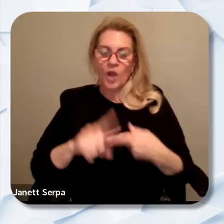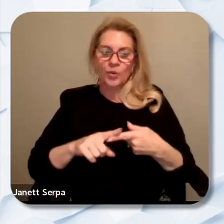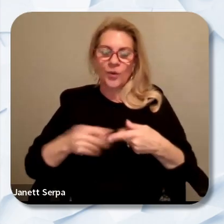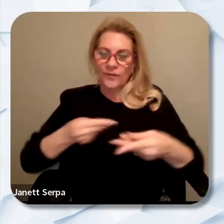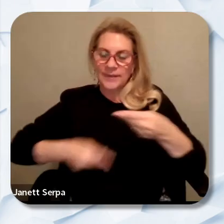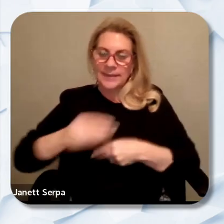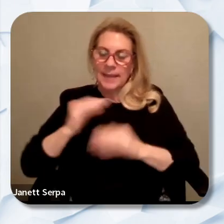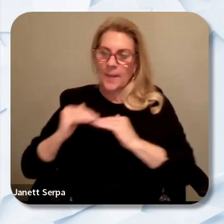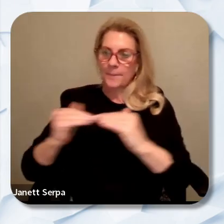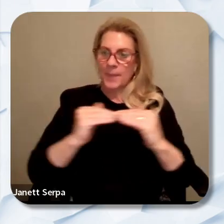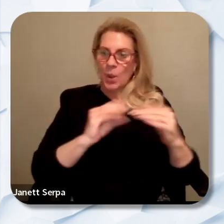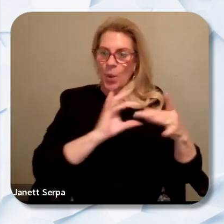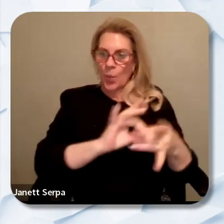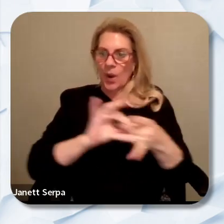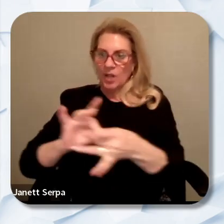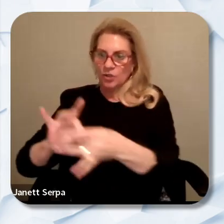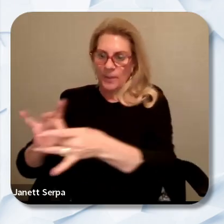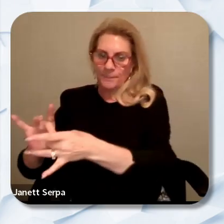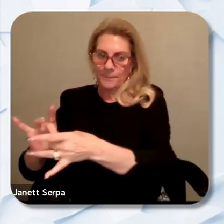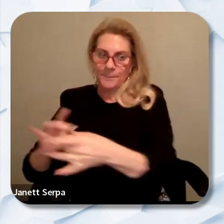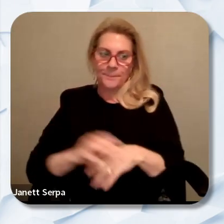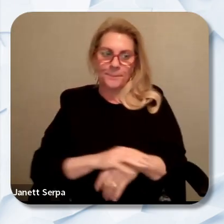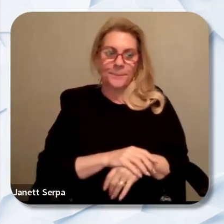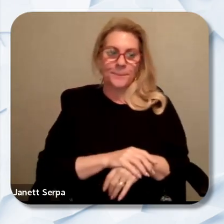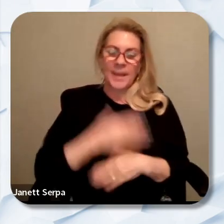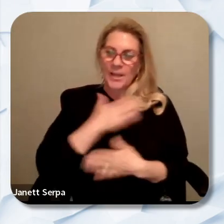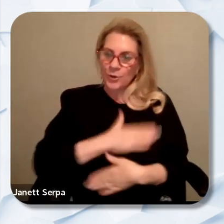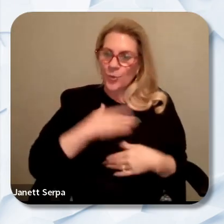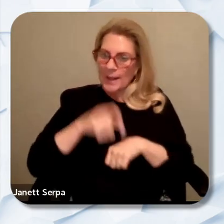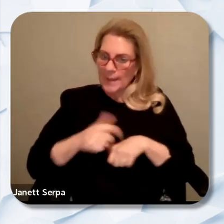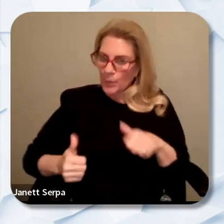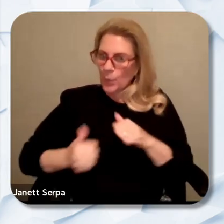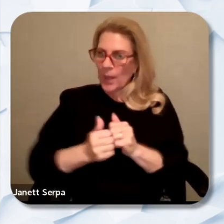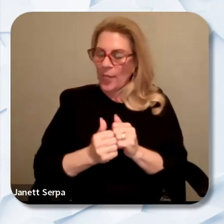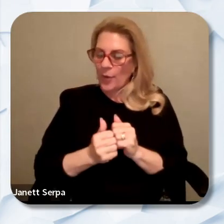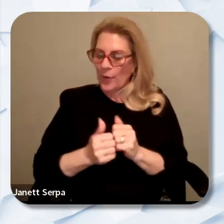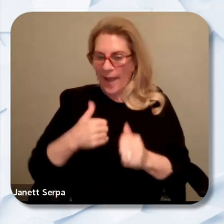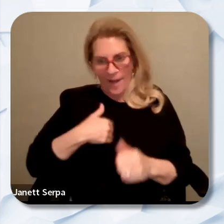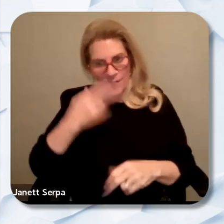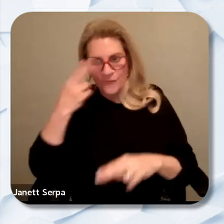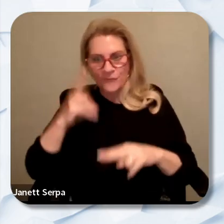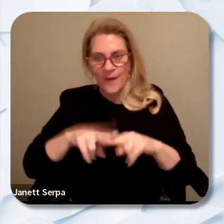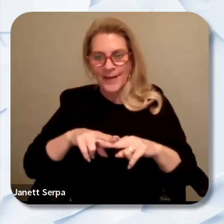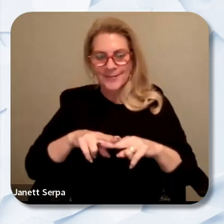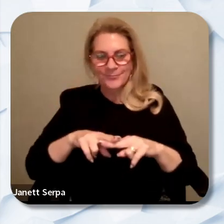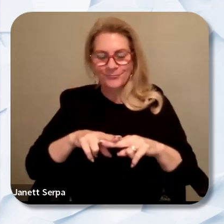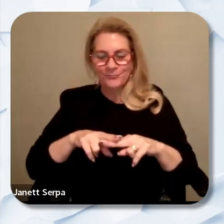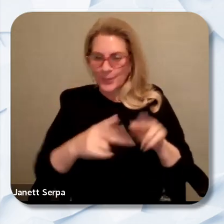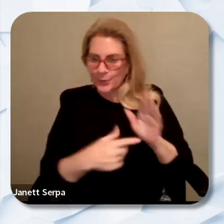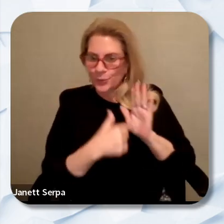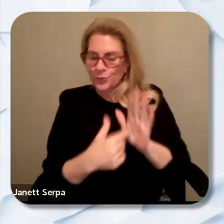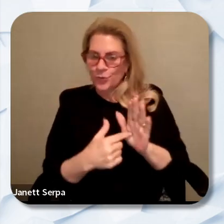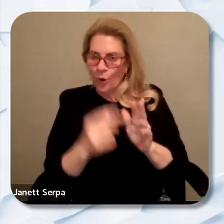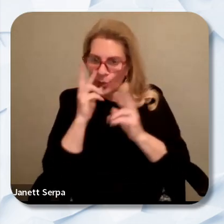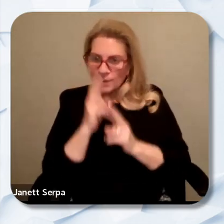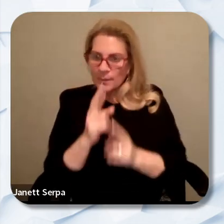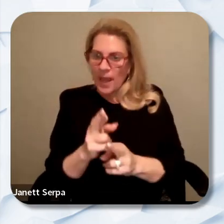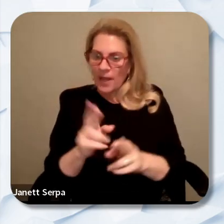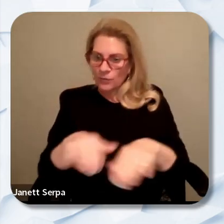peer relationship skills. Enjoy time together and have fun. Demonstrate respect for children.